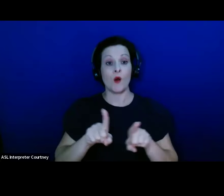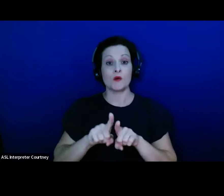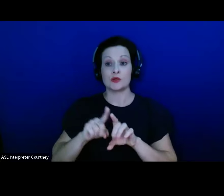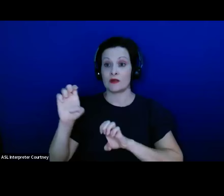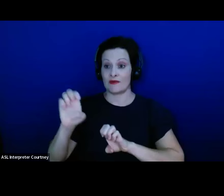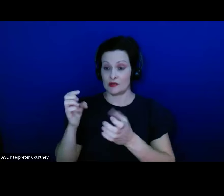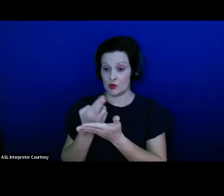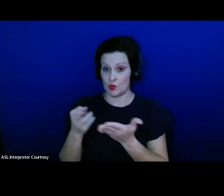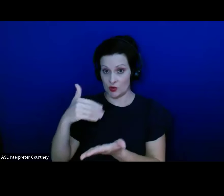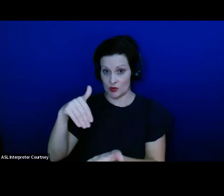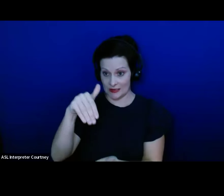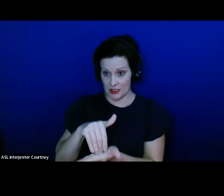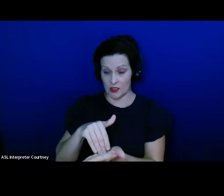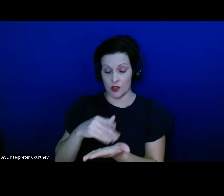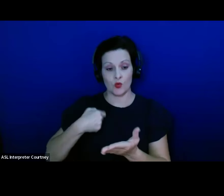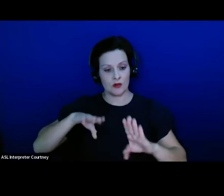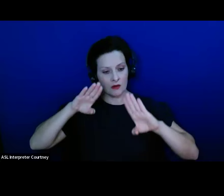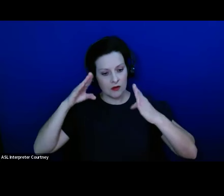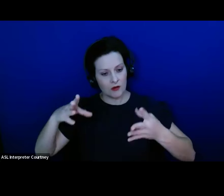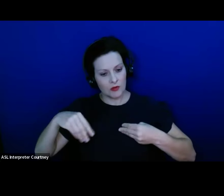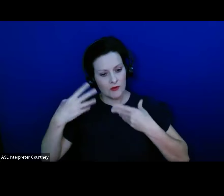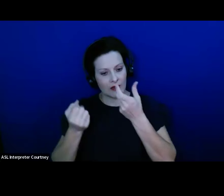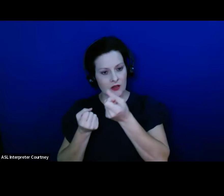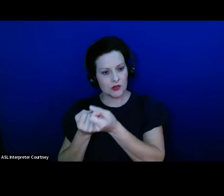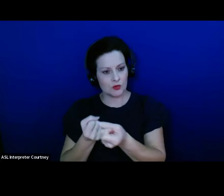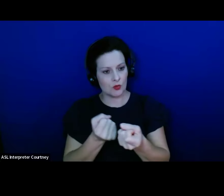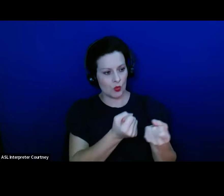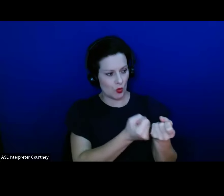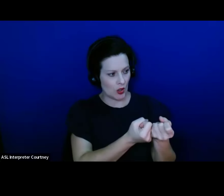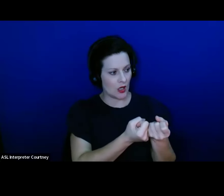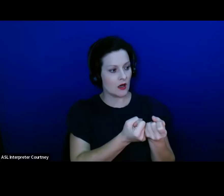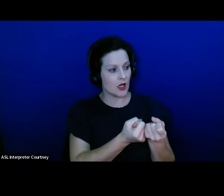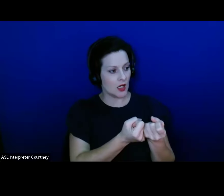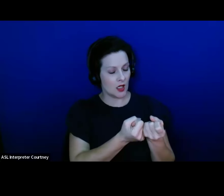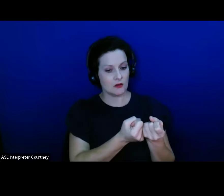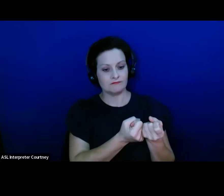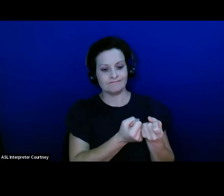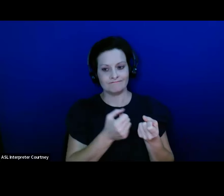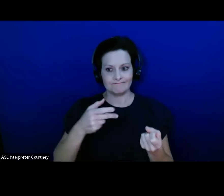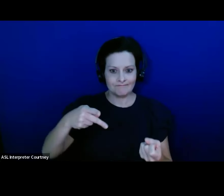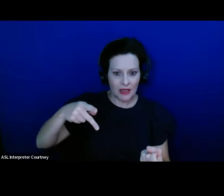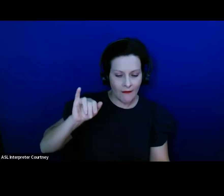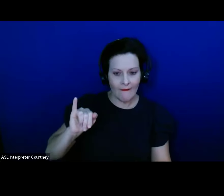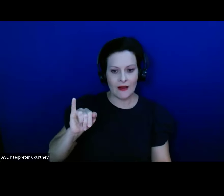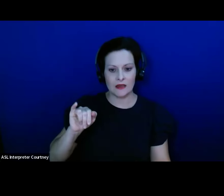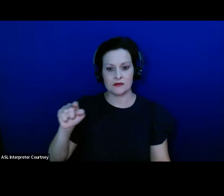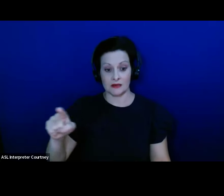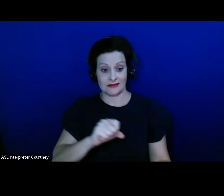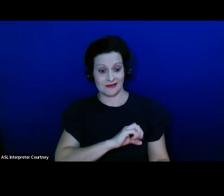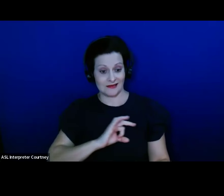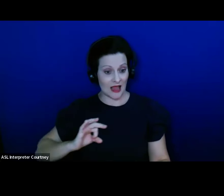We're focused on providing support for the PIs or the faculty and staff that support